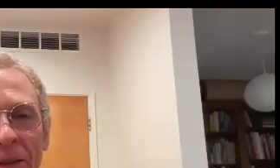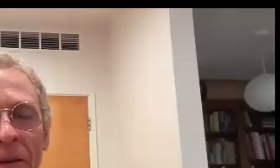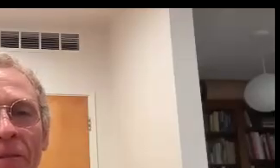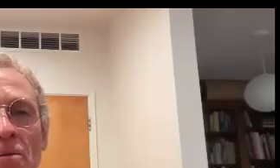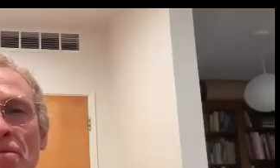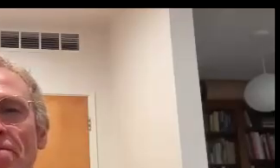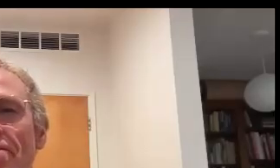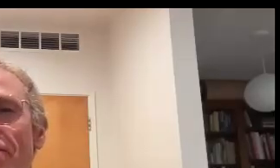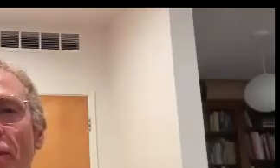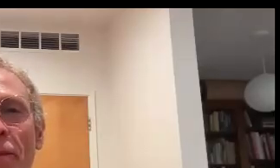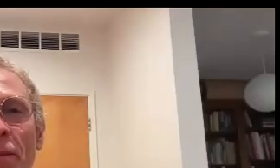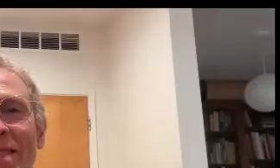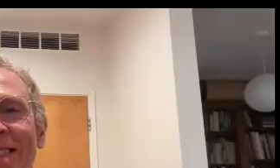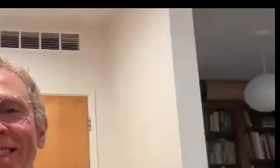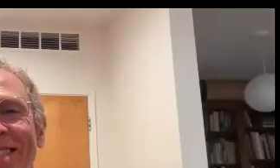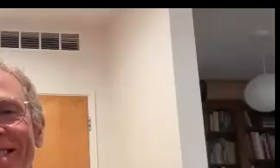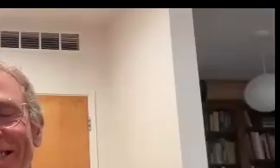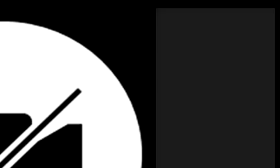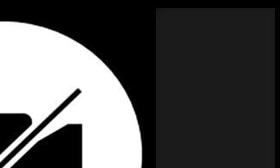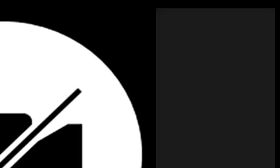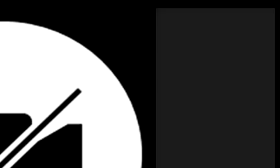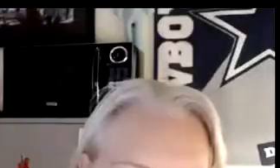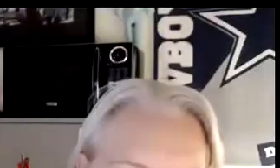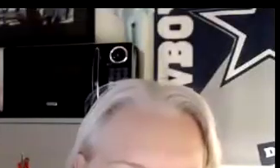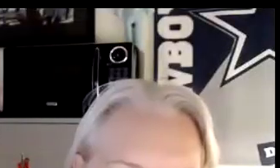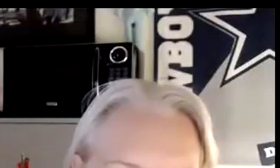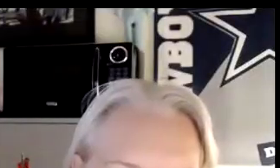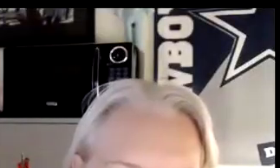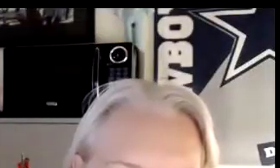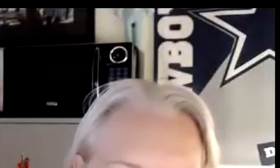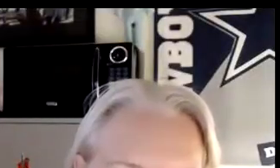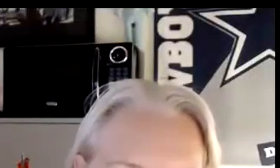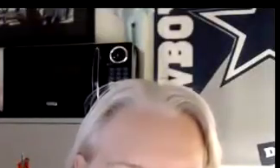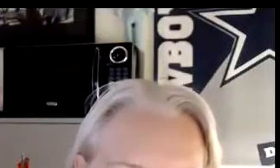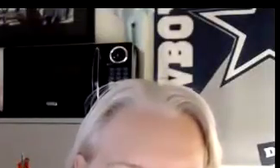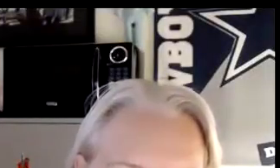Thank you very much. Yes. Have a great tired.